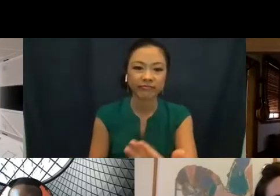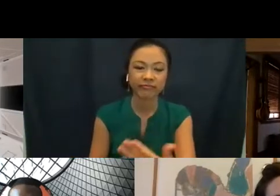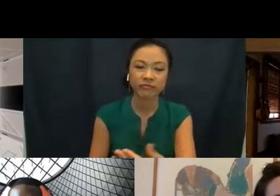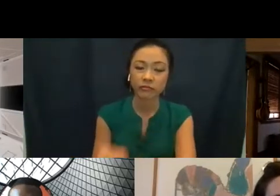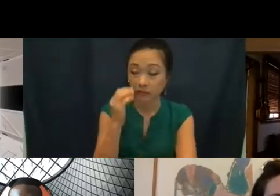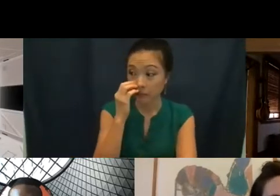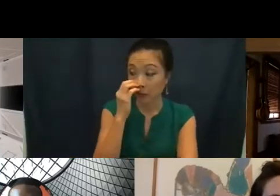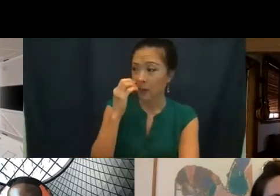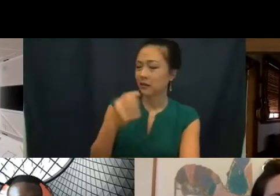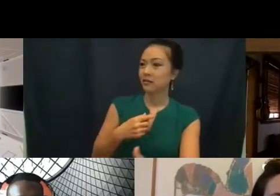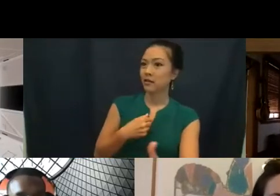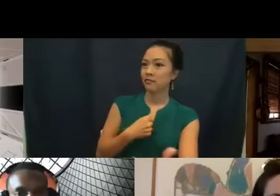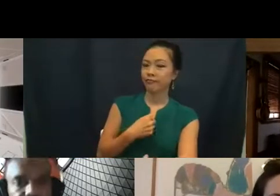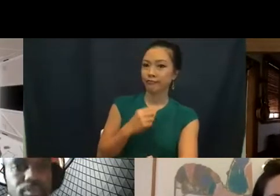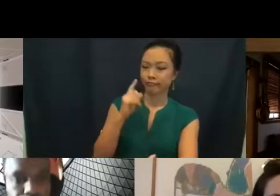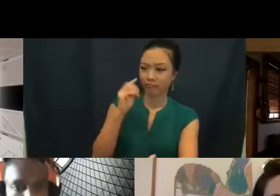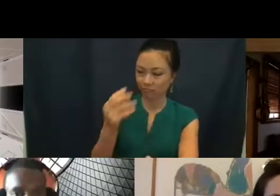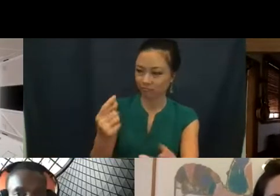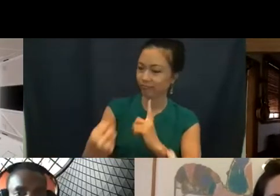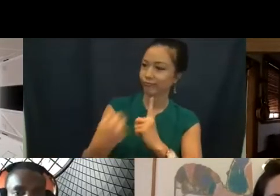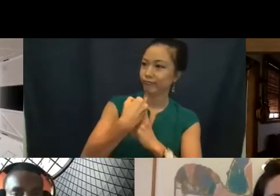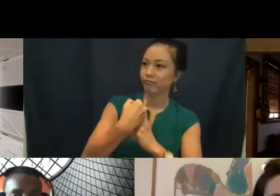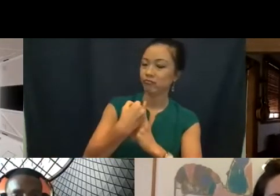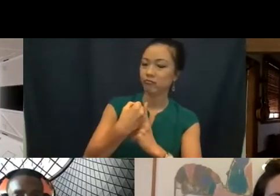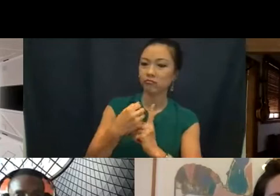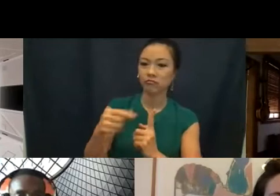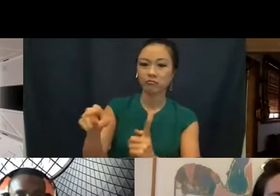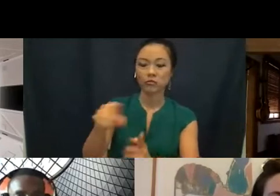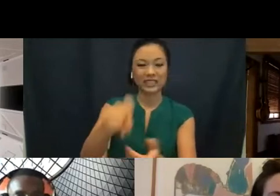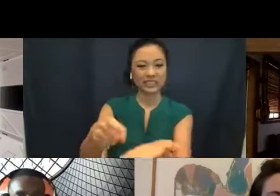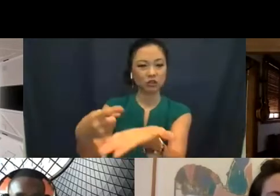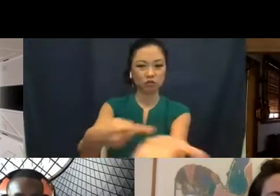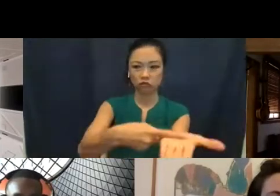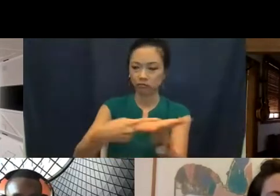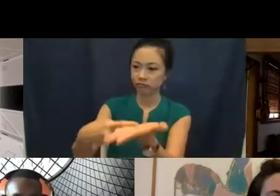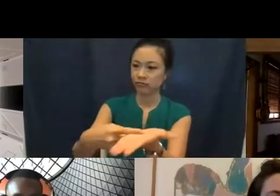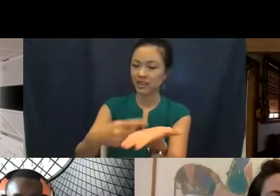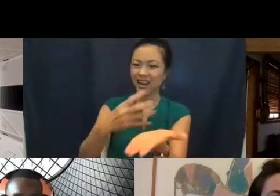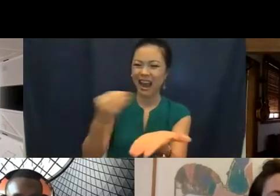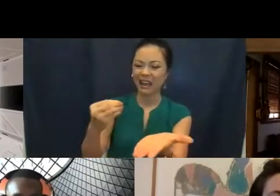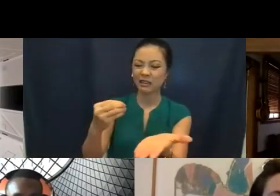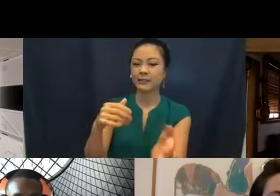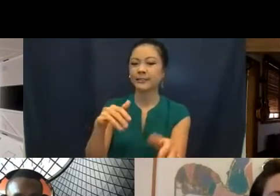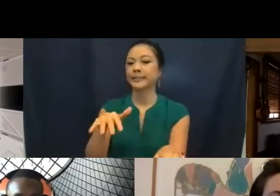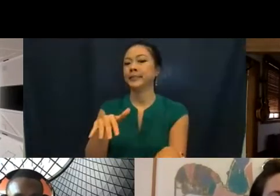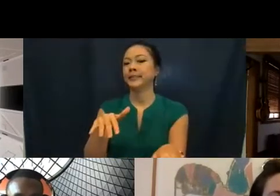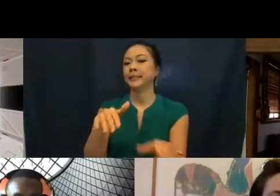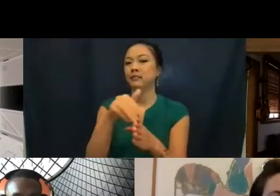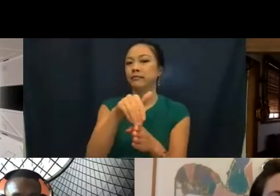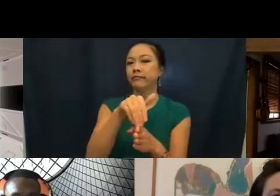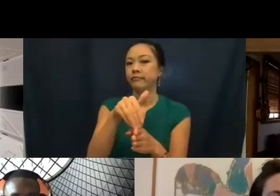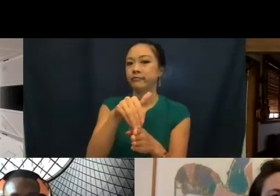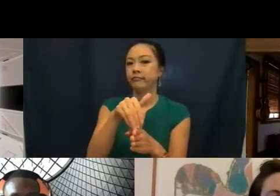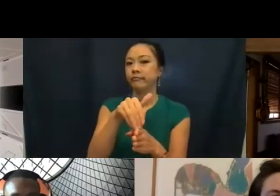in the need for deliberation and the agnosticism and ambivalence in our approach to technologies.